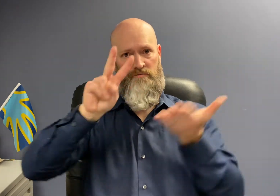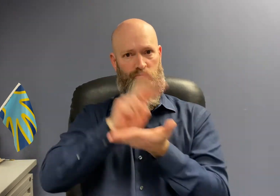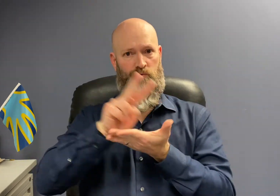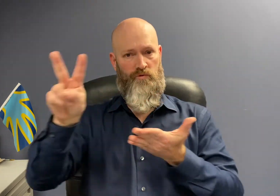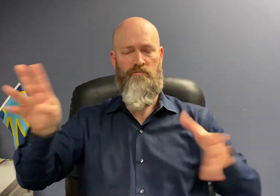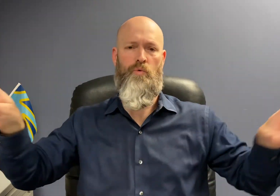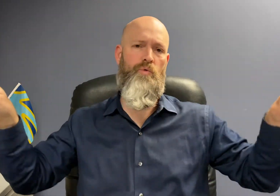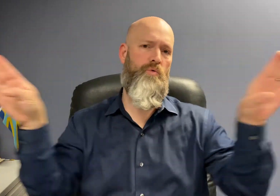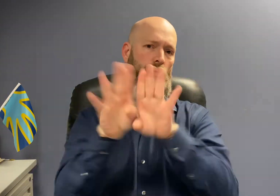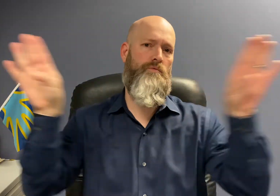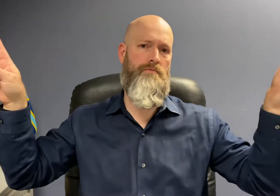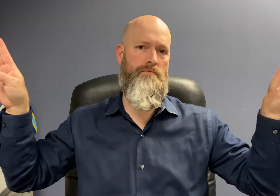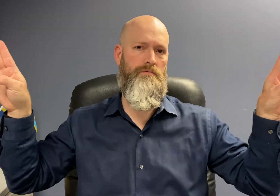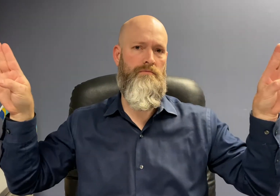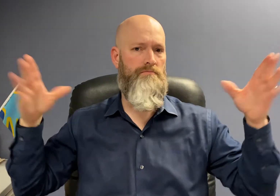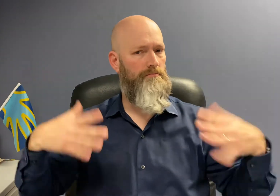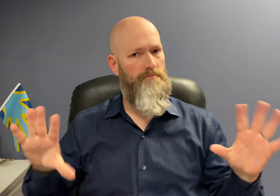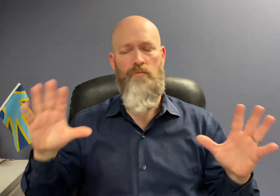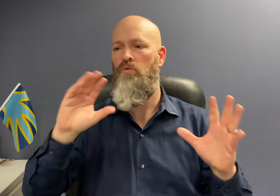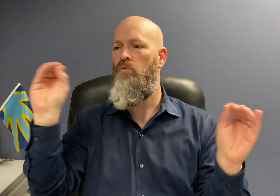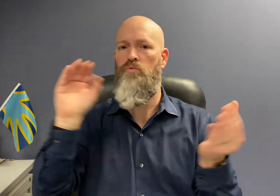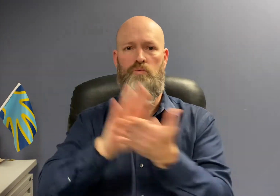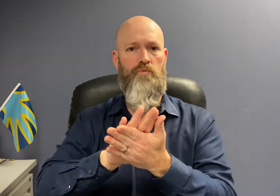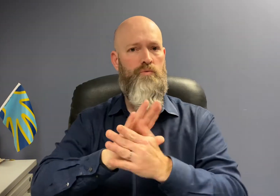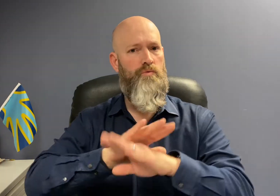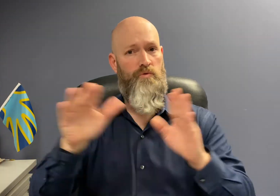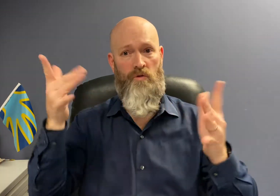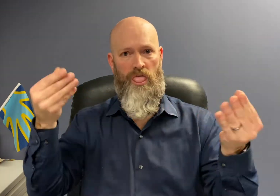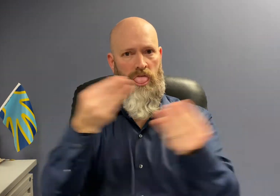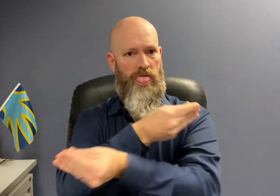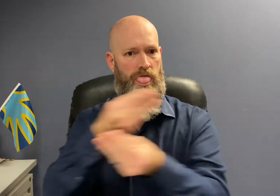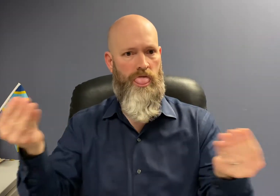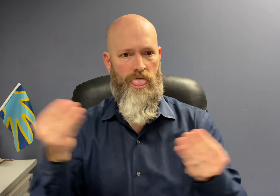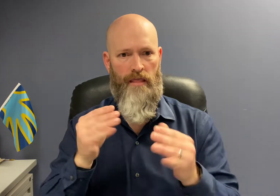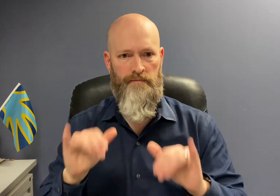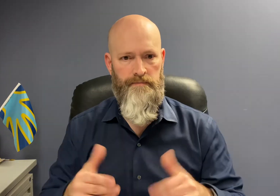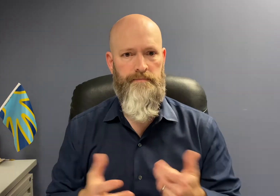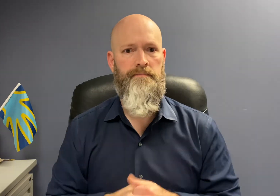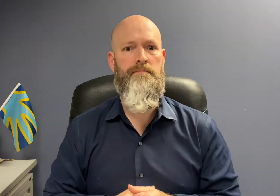Monday March 16th through Friday March 27th, all public schools in Maryland will be closed.